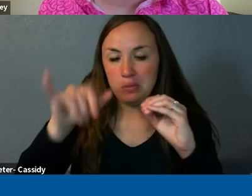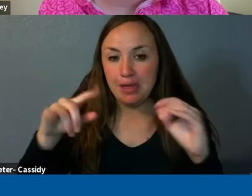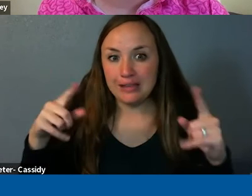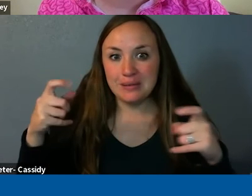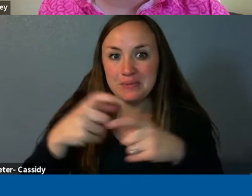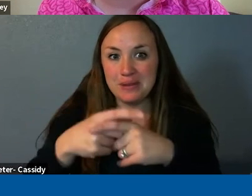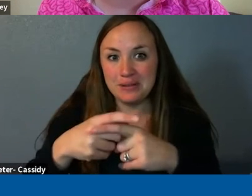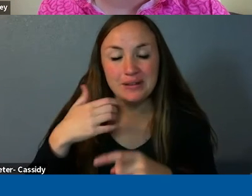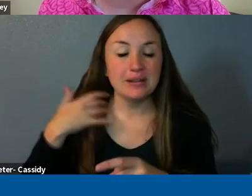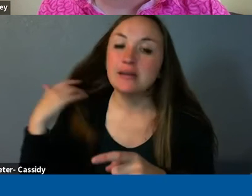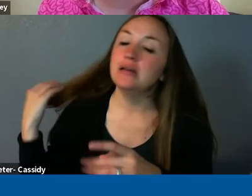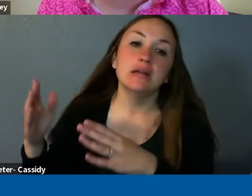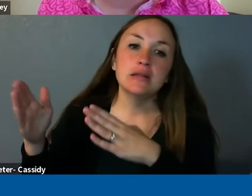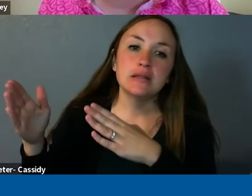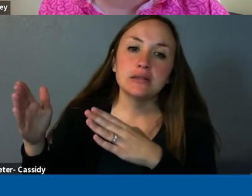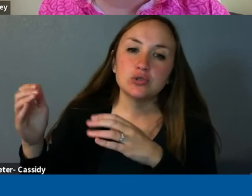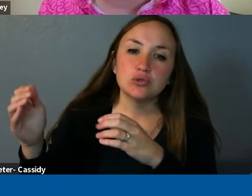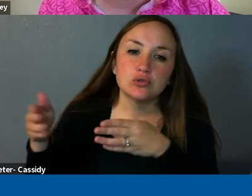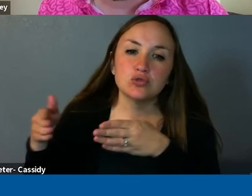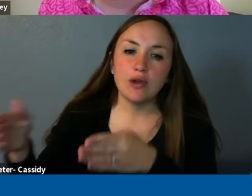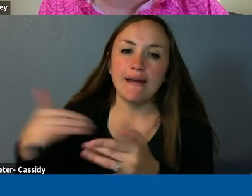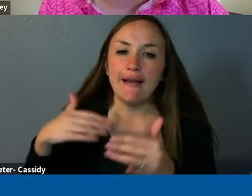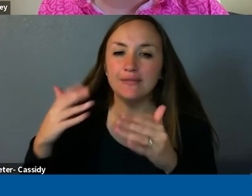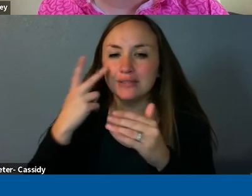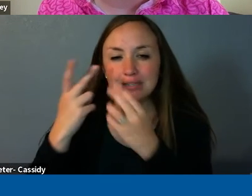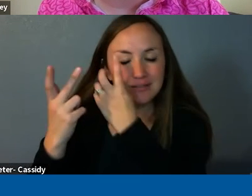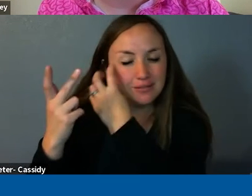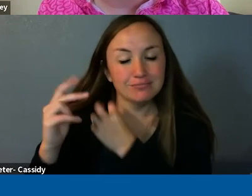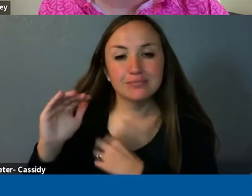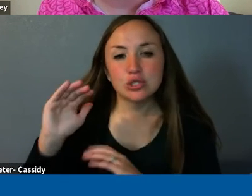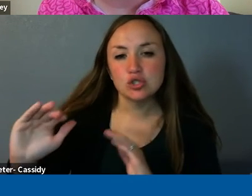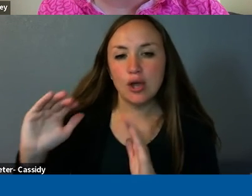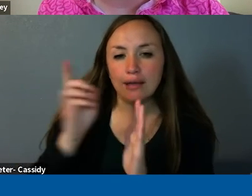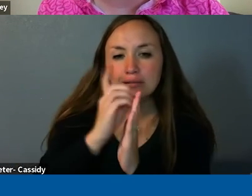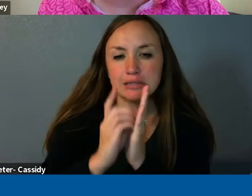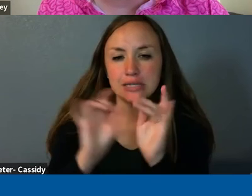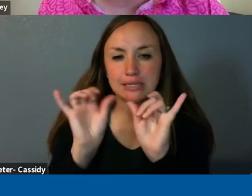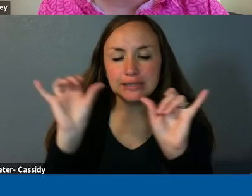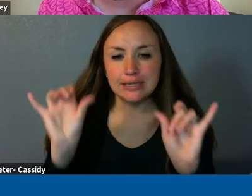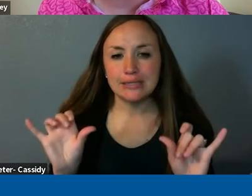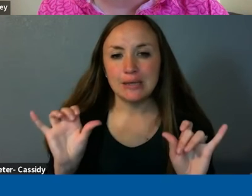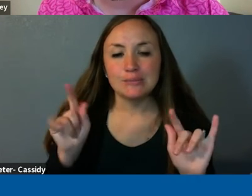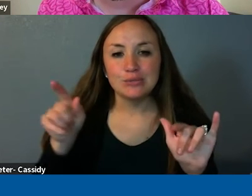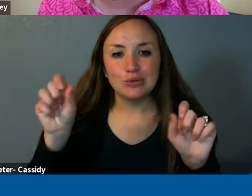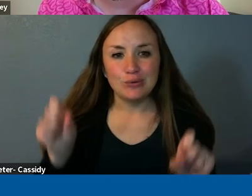Strategies I have seen are child design systems where you, you know, you take those colors